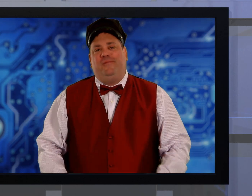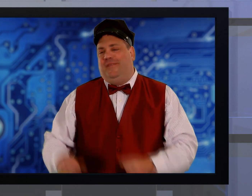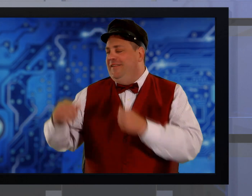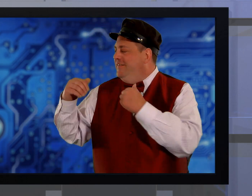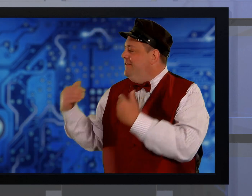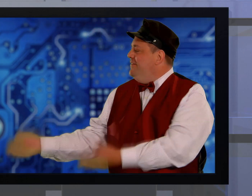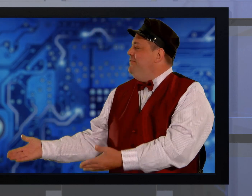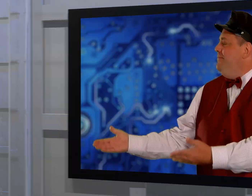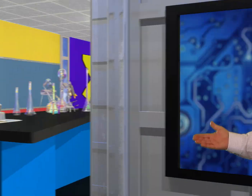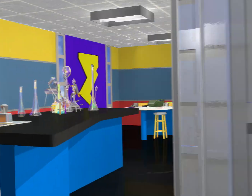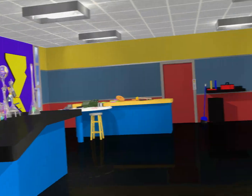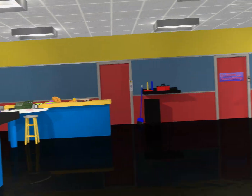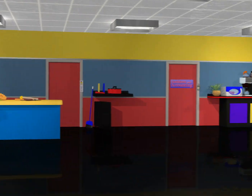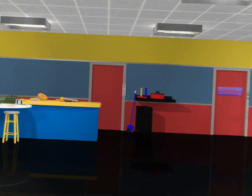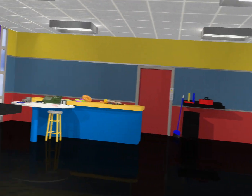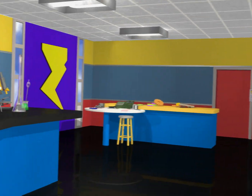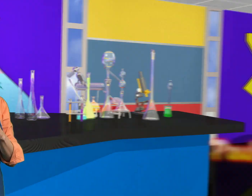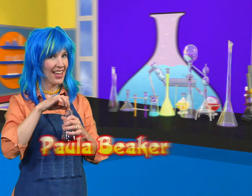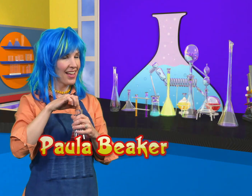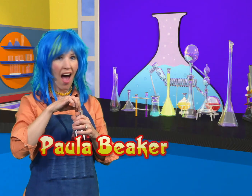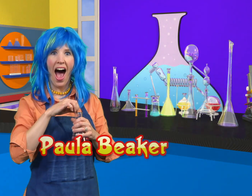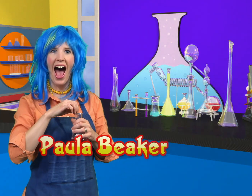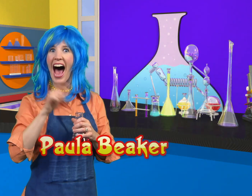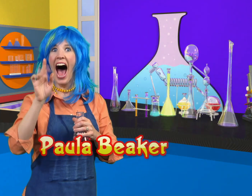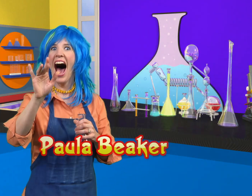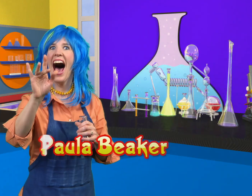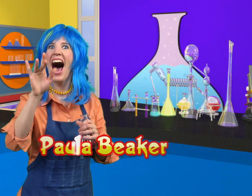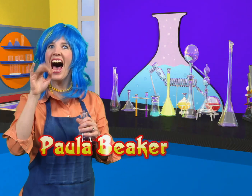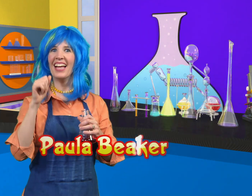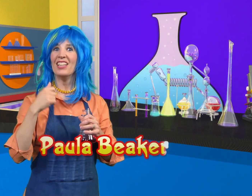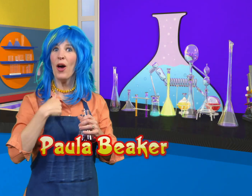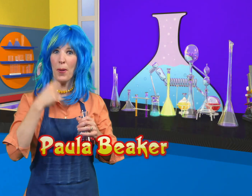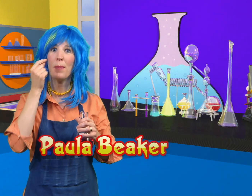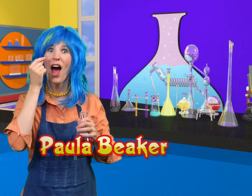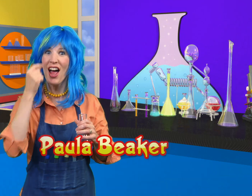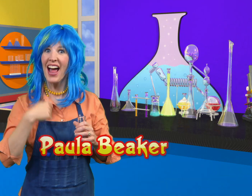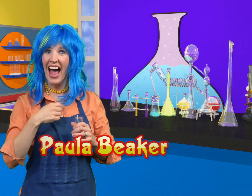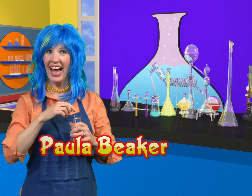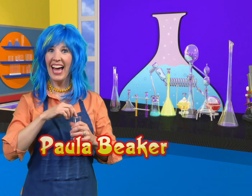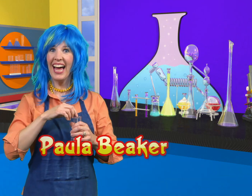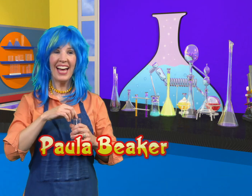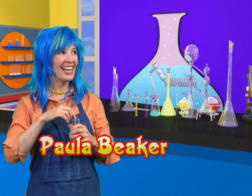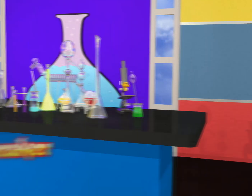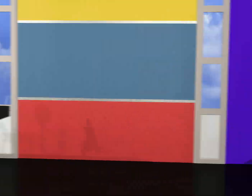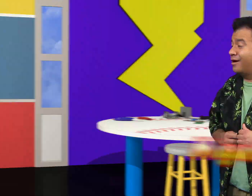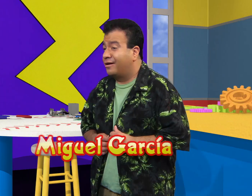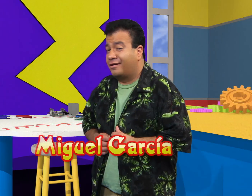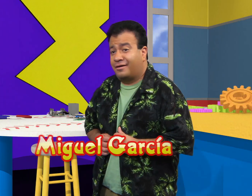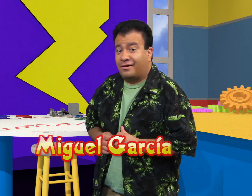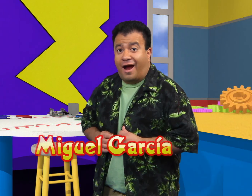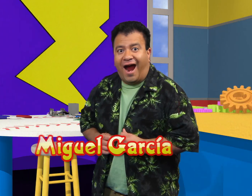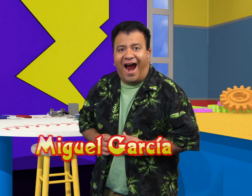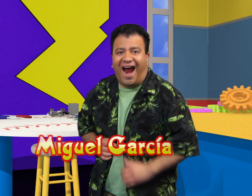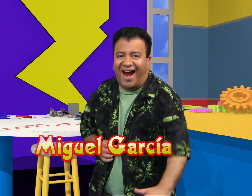HERE YOU GO. THERE'S A SPECIAL PLACE I KNOW WHERE I ALWAYS LOVE TO GO. COME WITH ME I'LL TAKE YOU THERE,